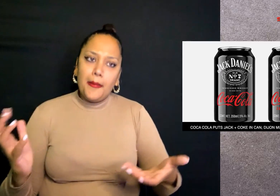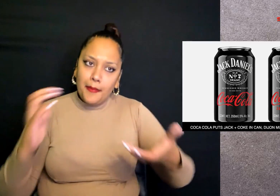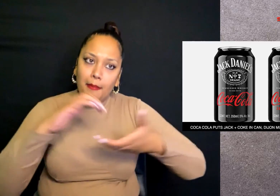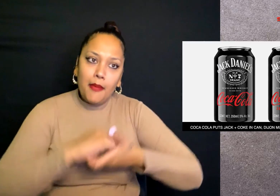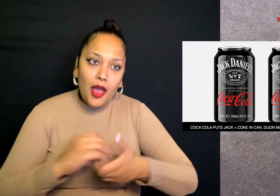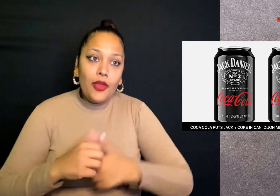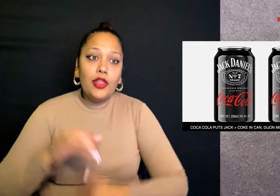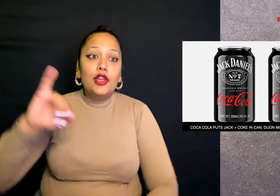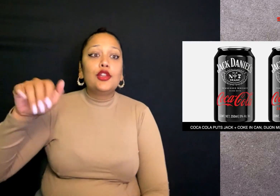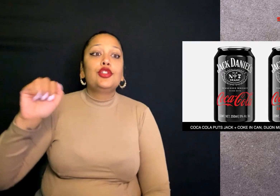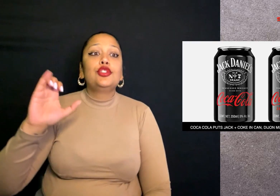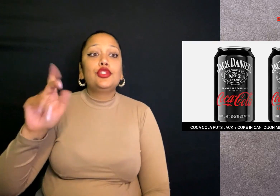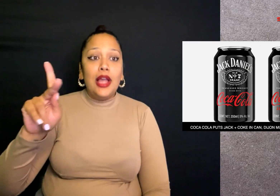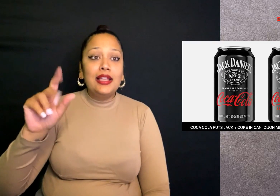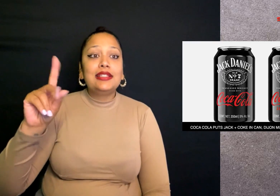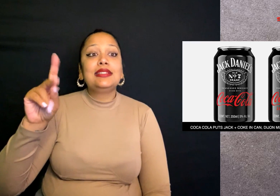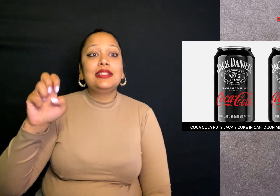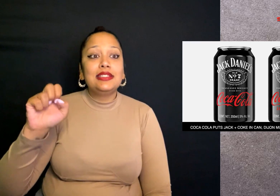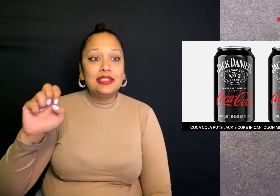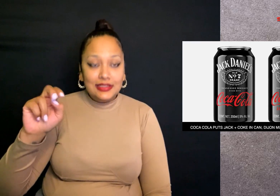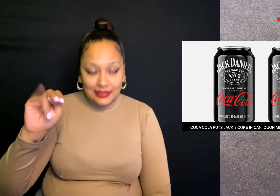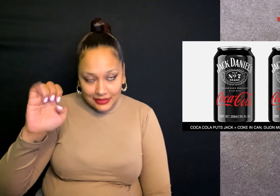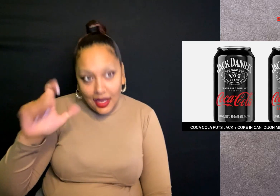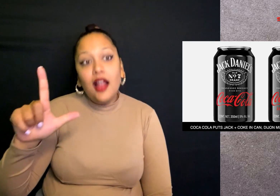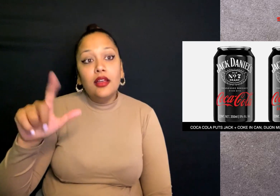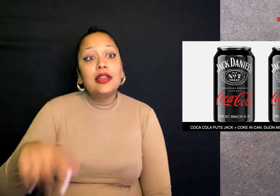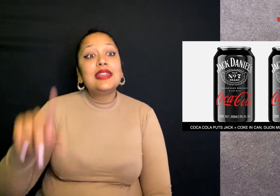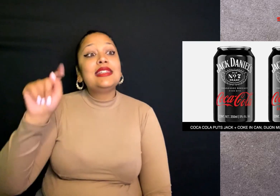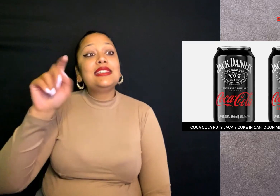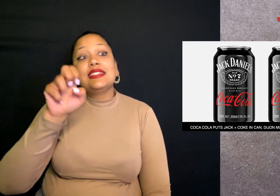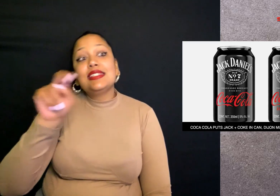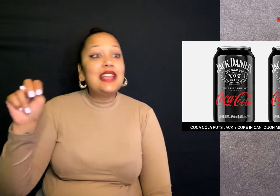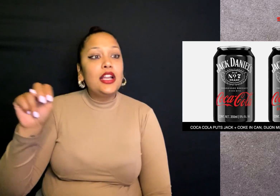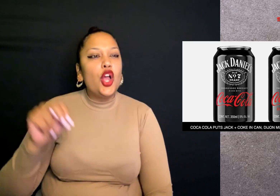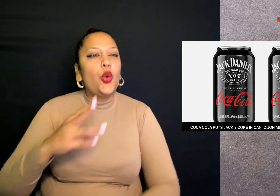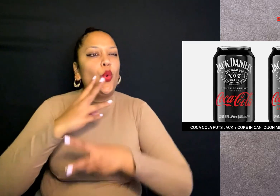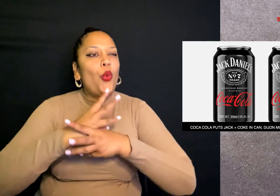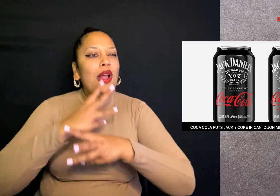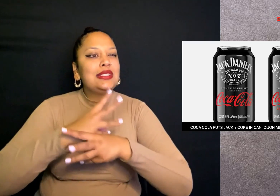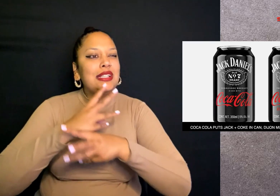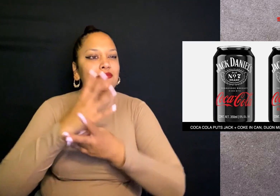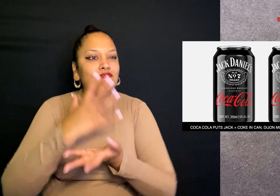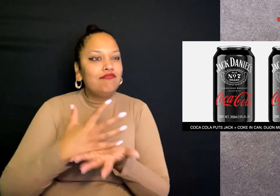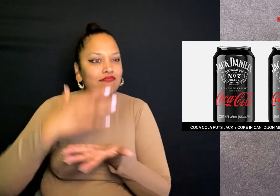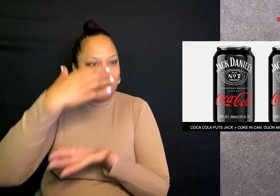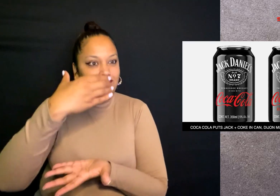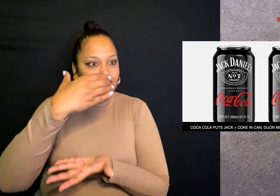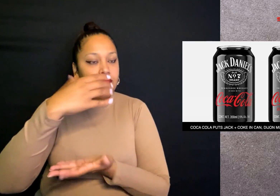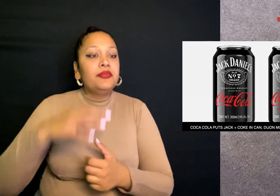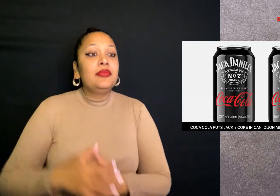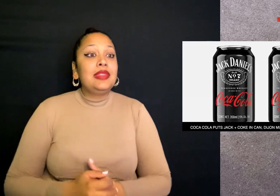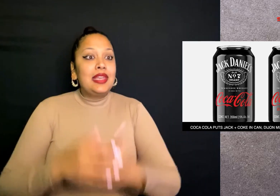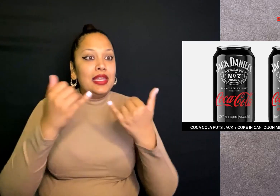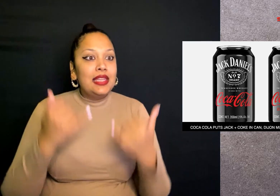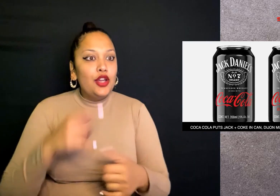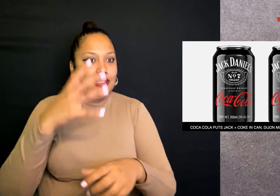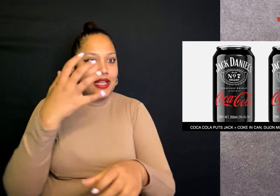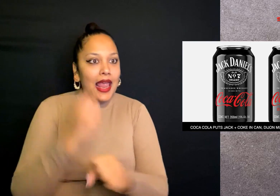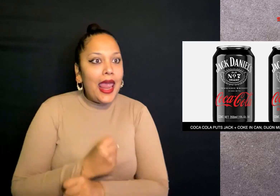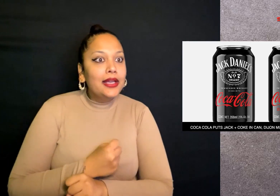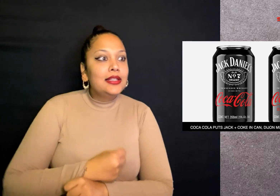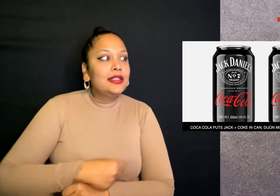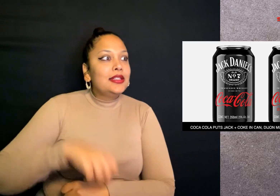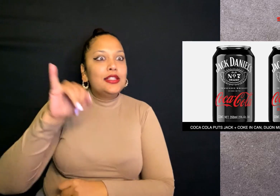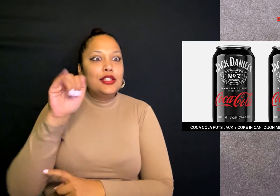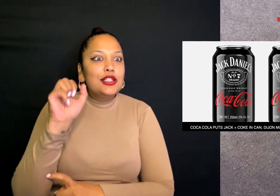Coca-Cola just announced a partnership with Jack Daniels Tennessee whiskey and now you